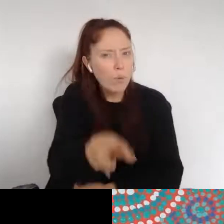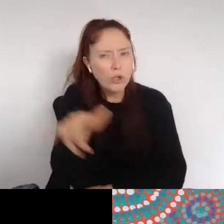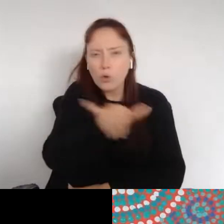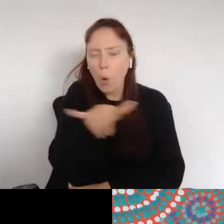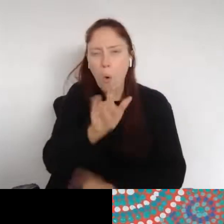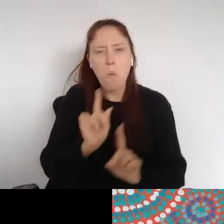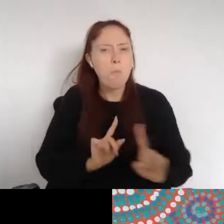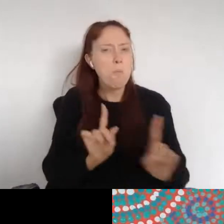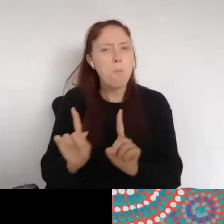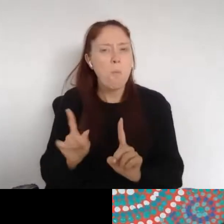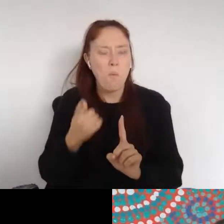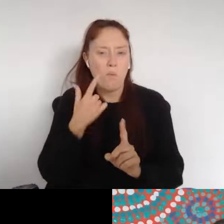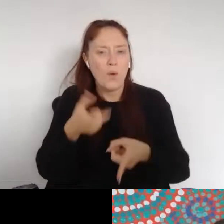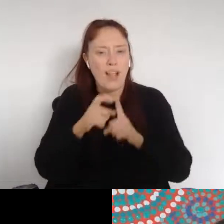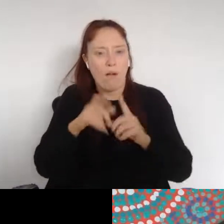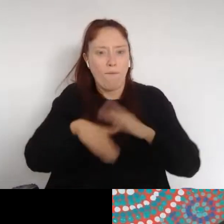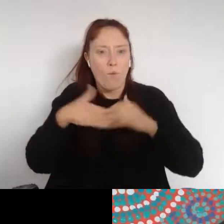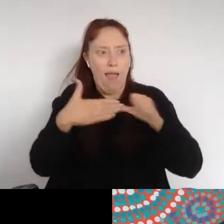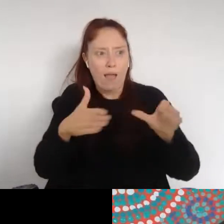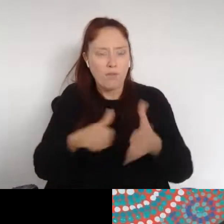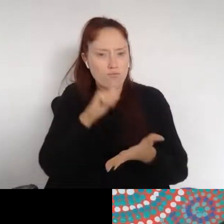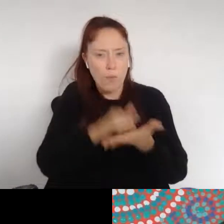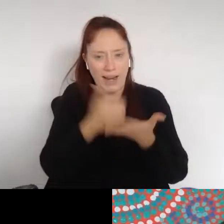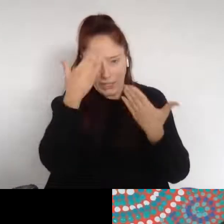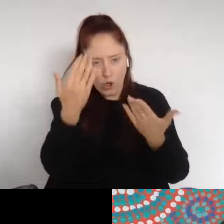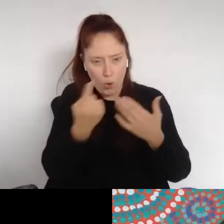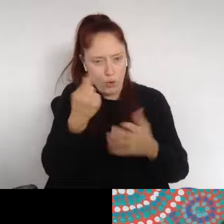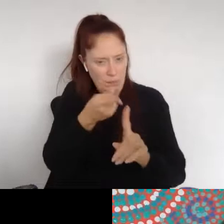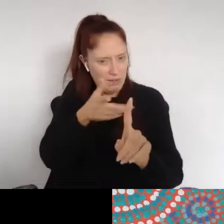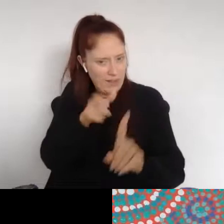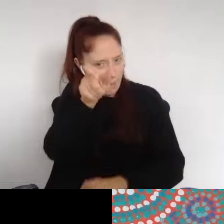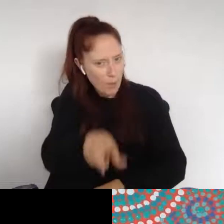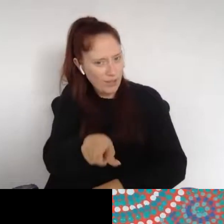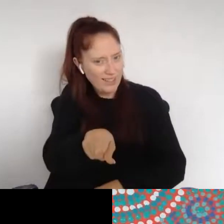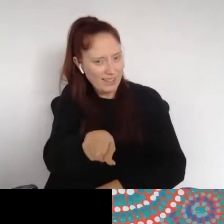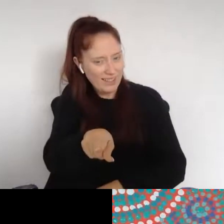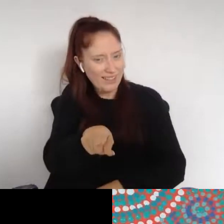hard to answer in the abstract but there is a strict definition under the Act as to who is